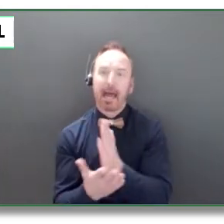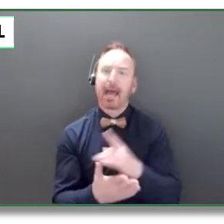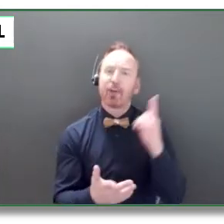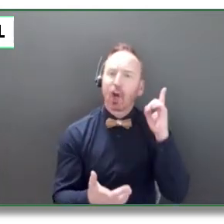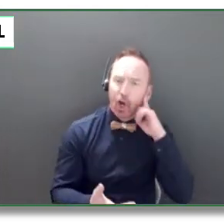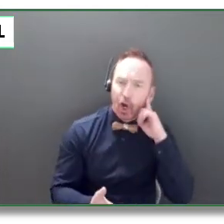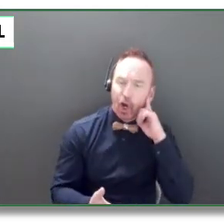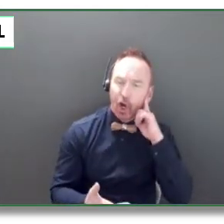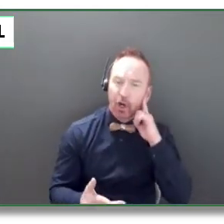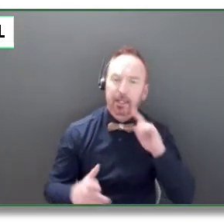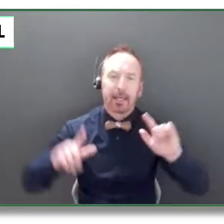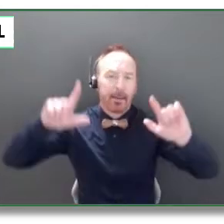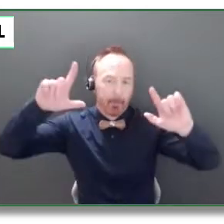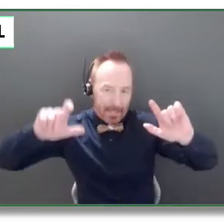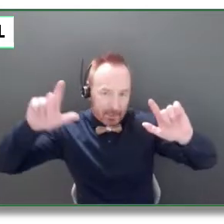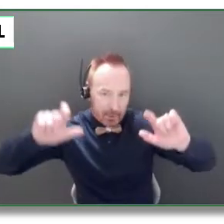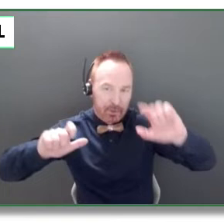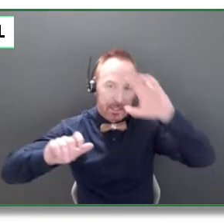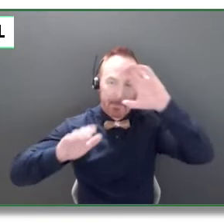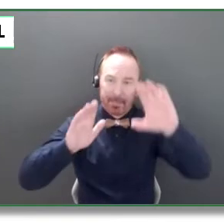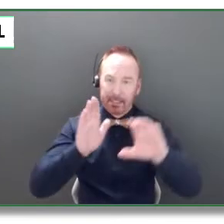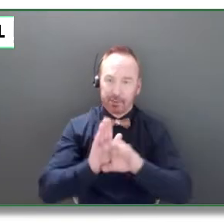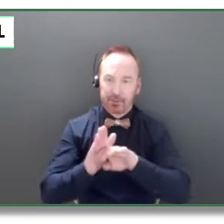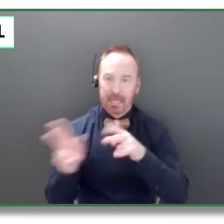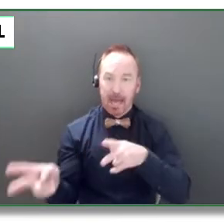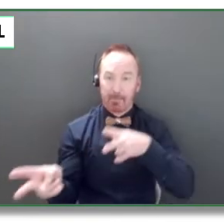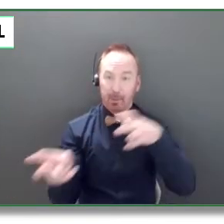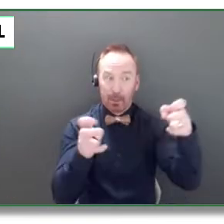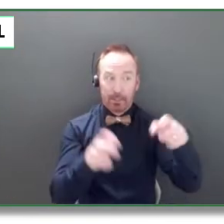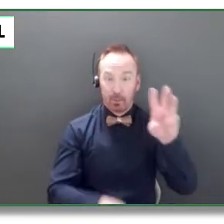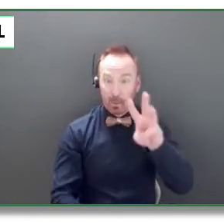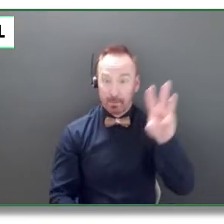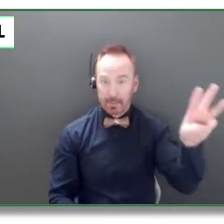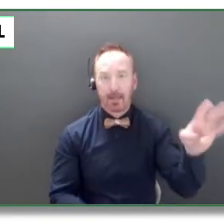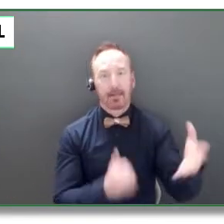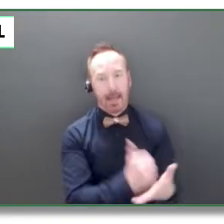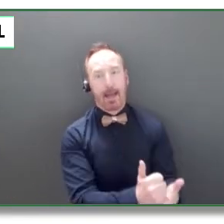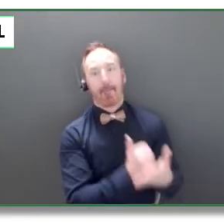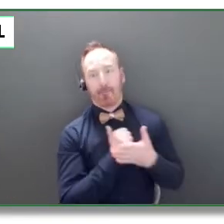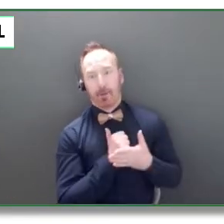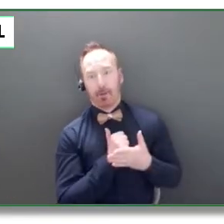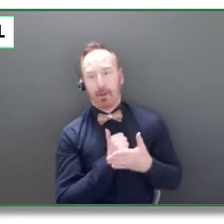very helpful on the websites and stuff. You know technology has been amazing at